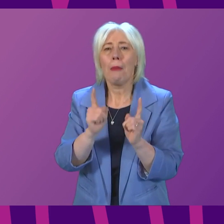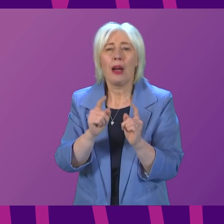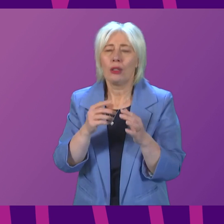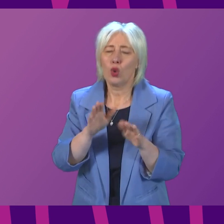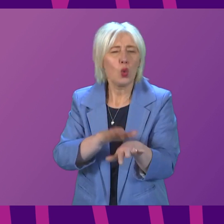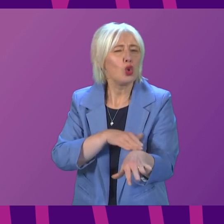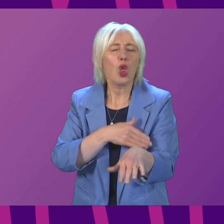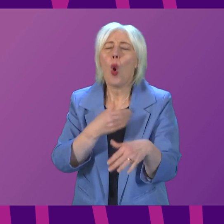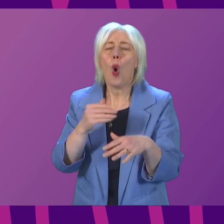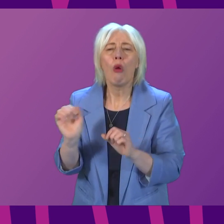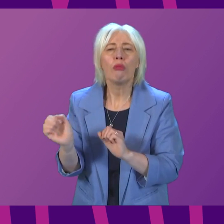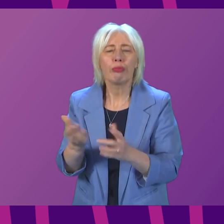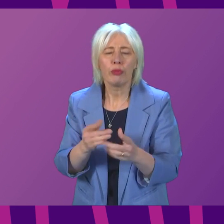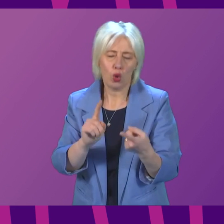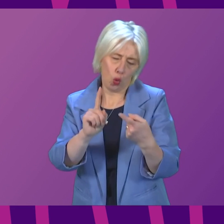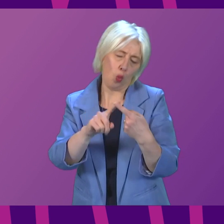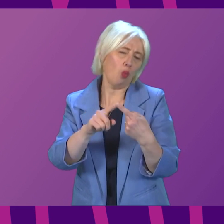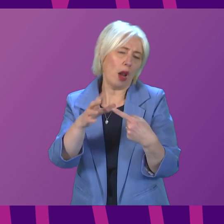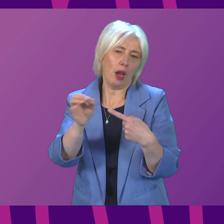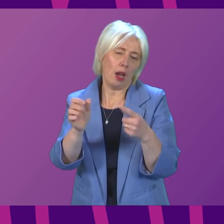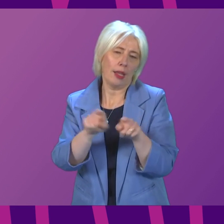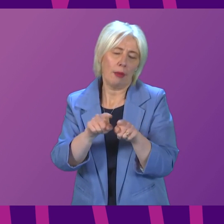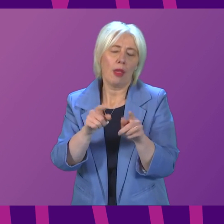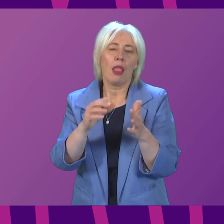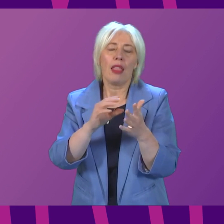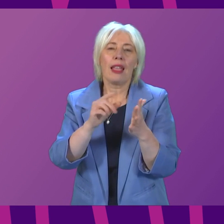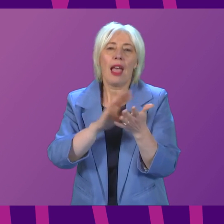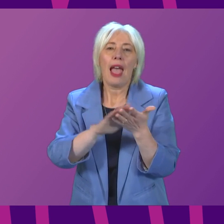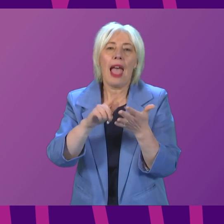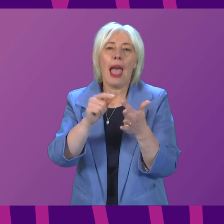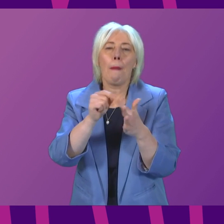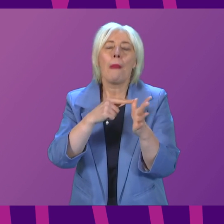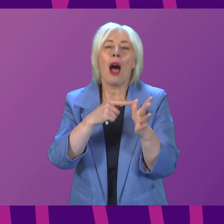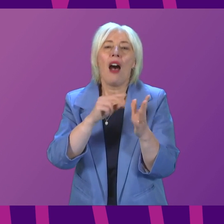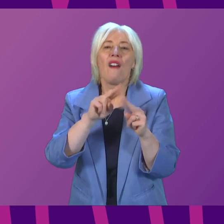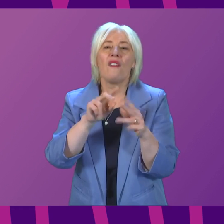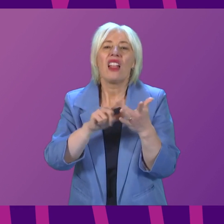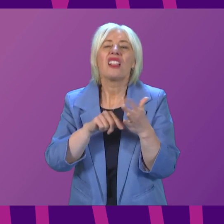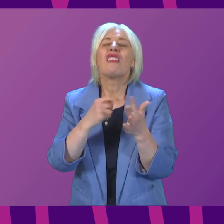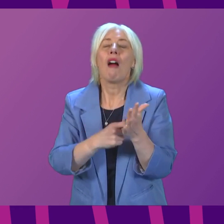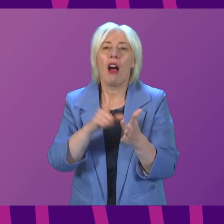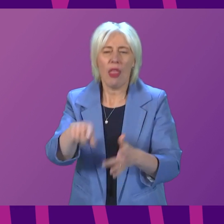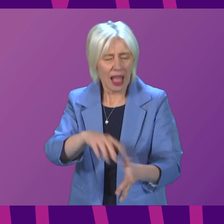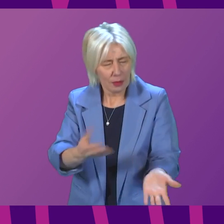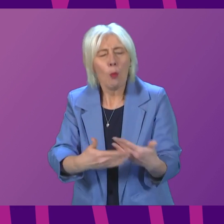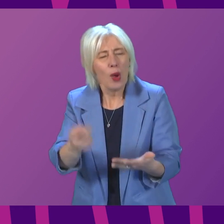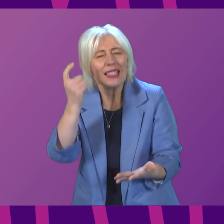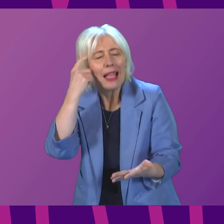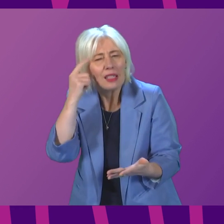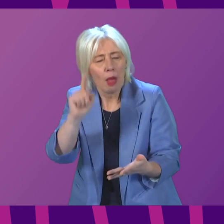She mentioned the HEPA filters, so let us look at those. Bringing in air filters for classrooms is a far more sensible approach, which has been